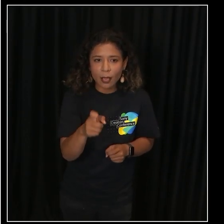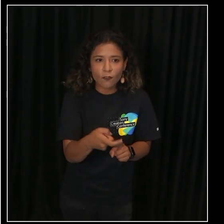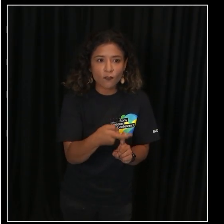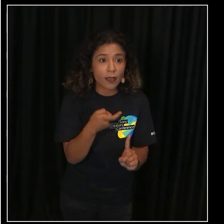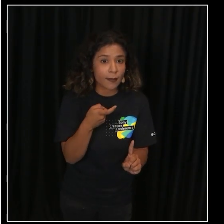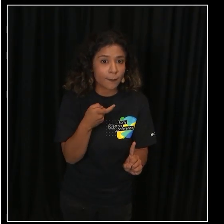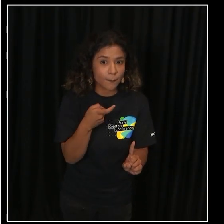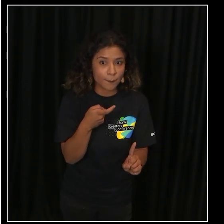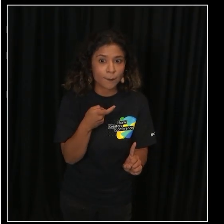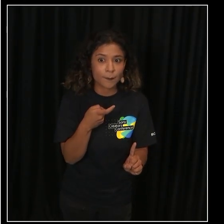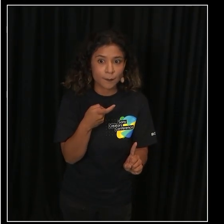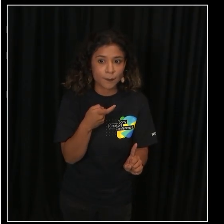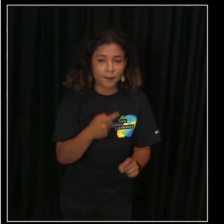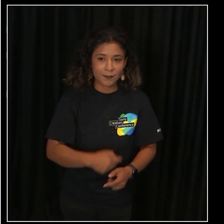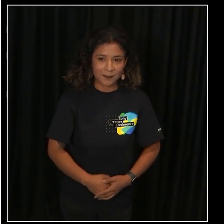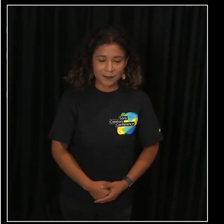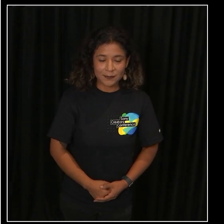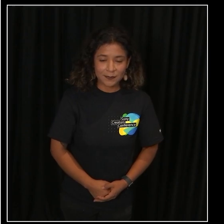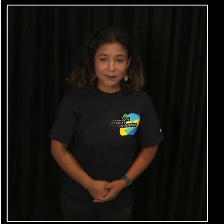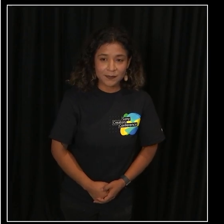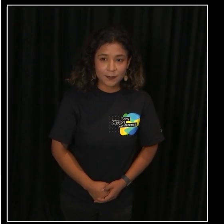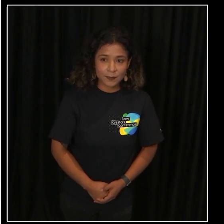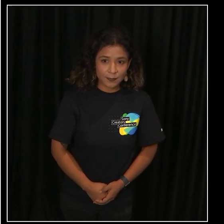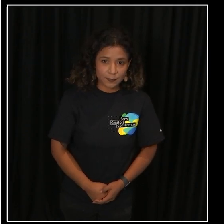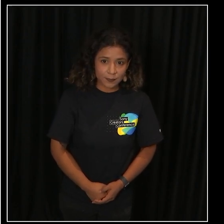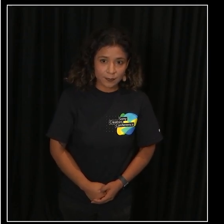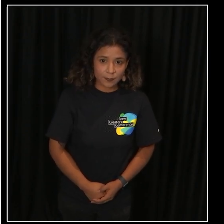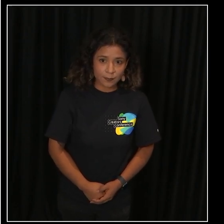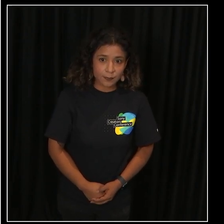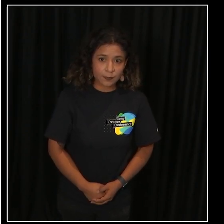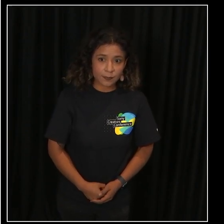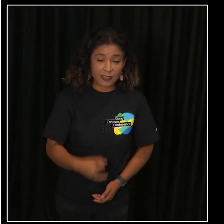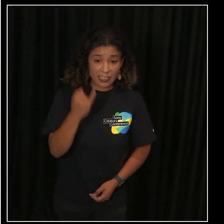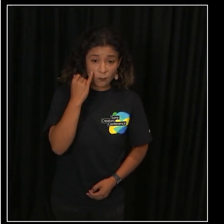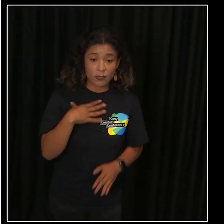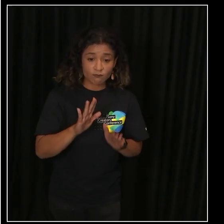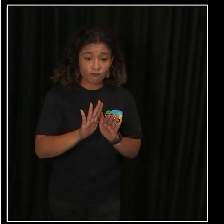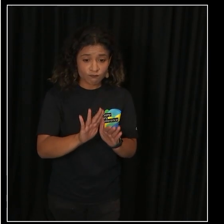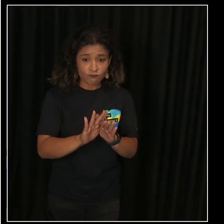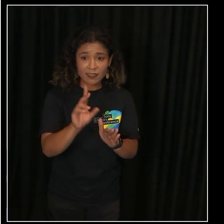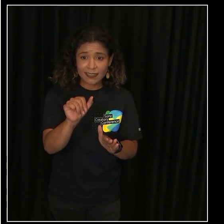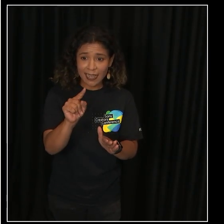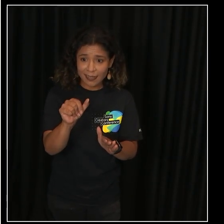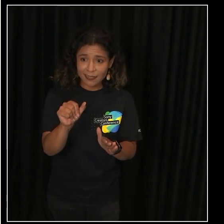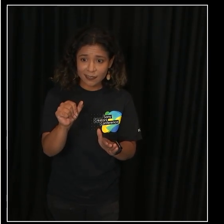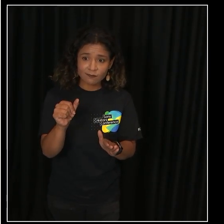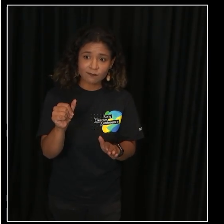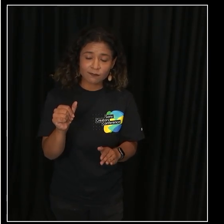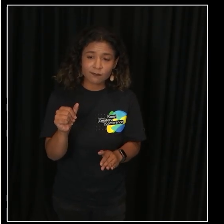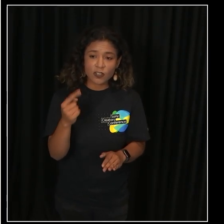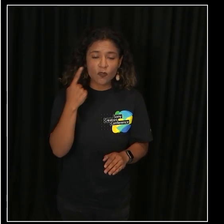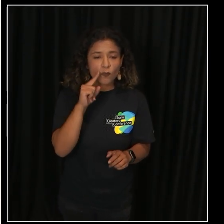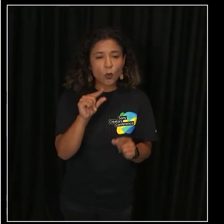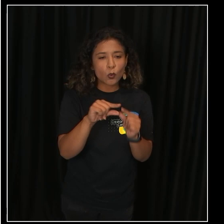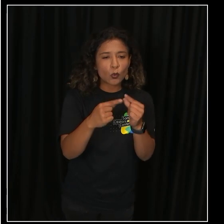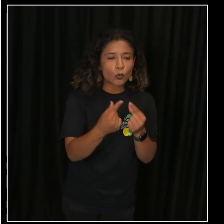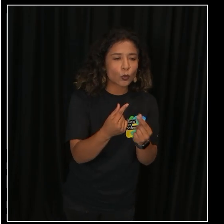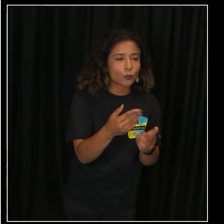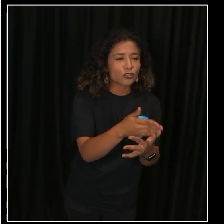Oh, I'm one behind. Now, if we push this list data into local group share data memory, local data storage, I should say.